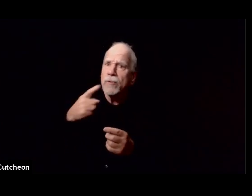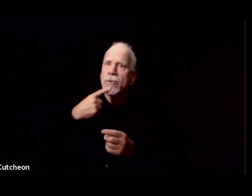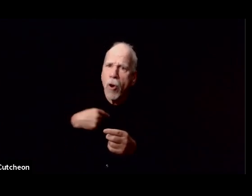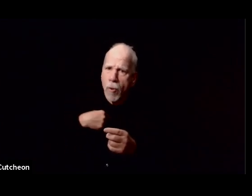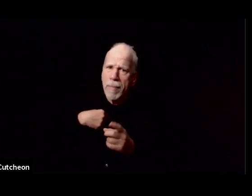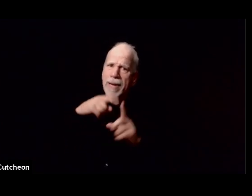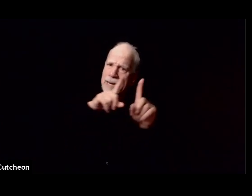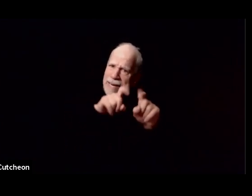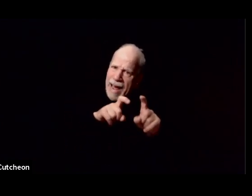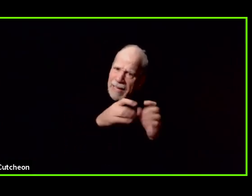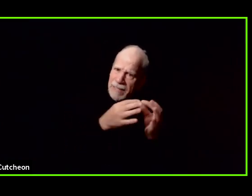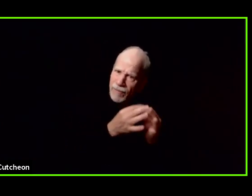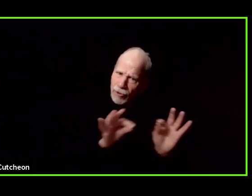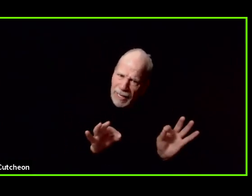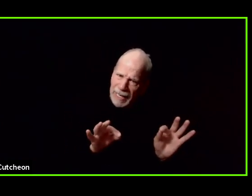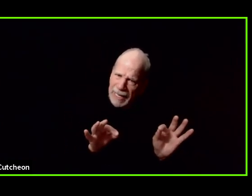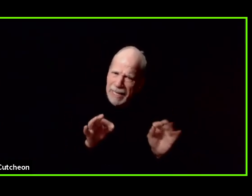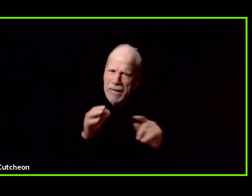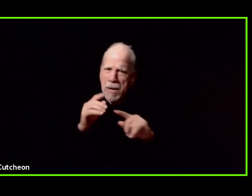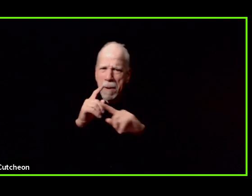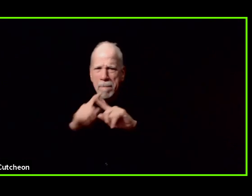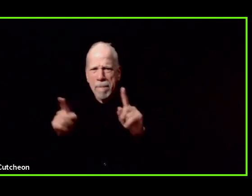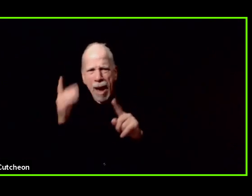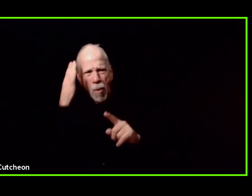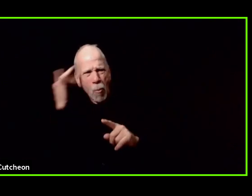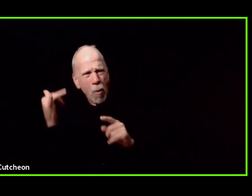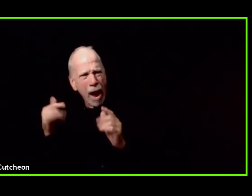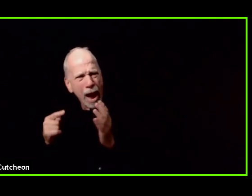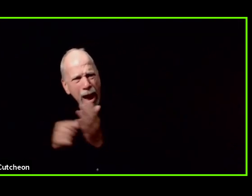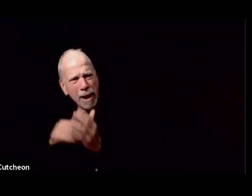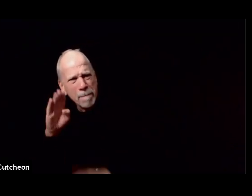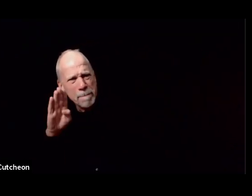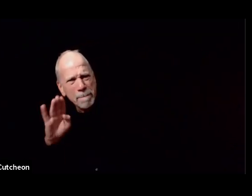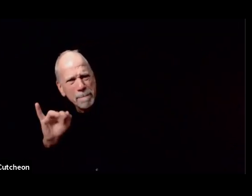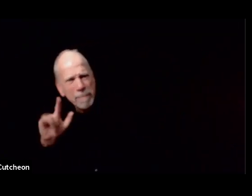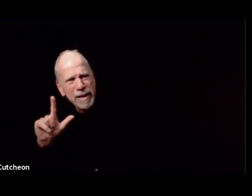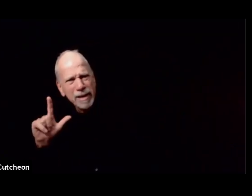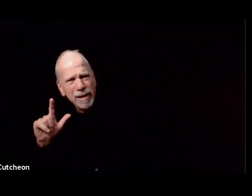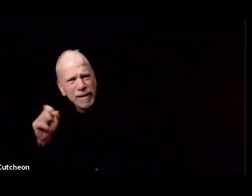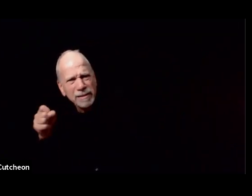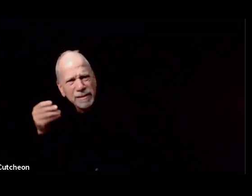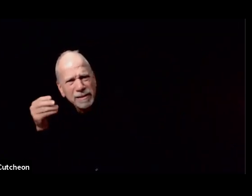testers? They said they would. Commissioner Malcolm: Well I think Katherine that the issue turns around the difference